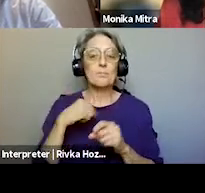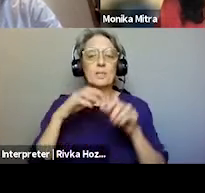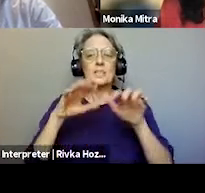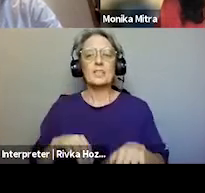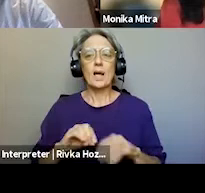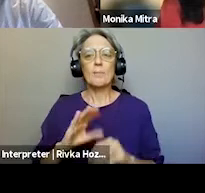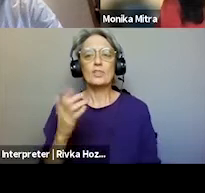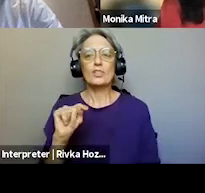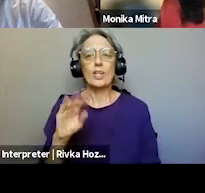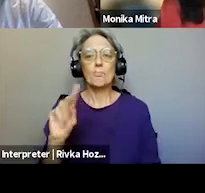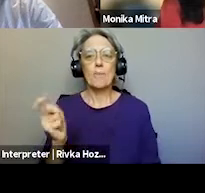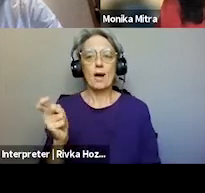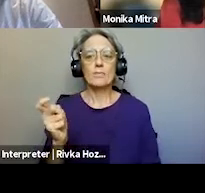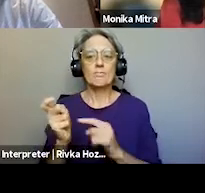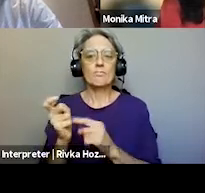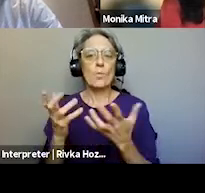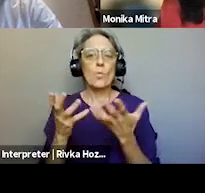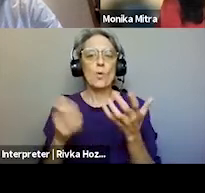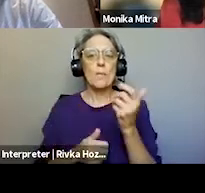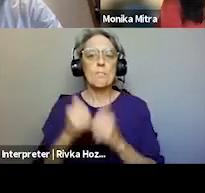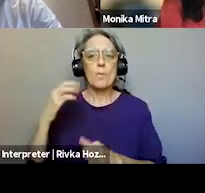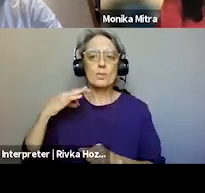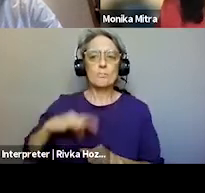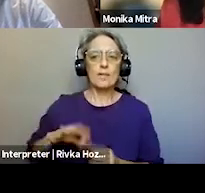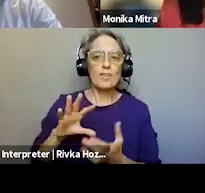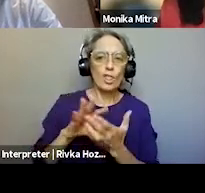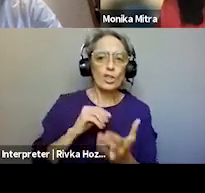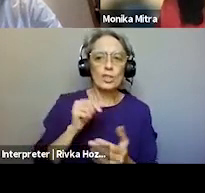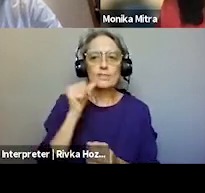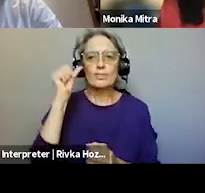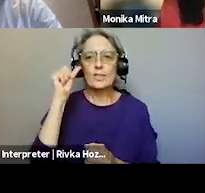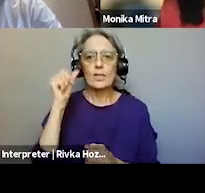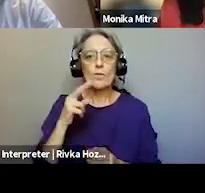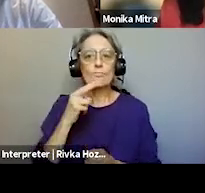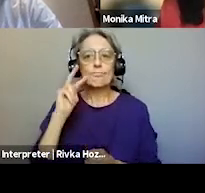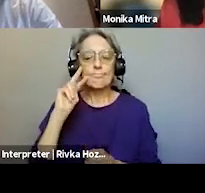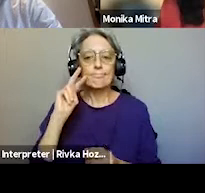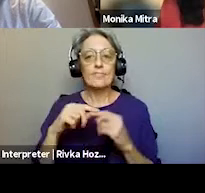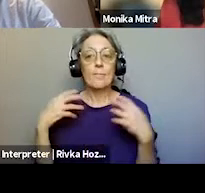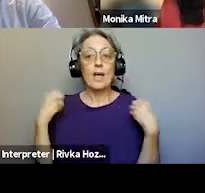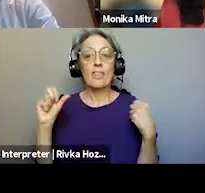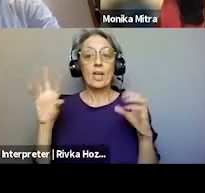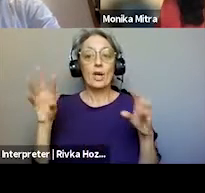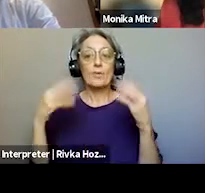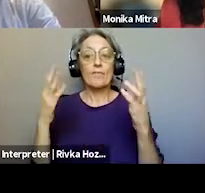from yesterday’s session with the health care providers. So if you will, type in the chat box